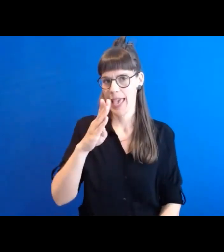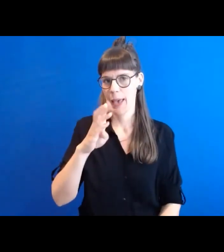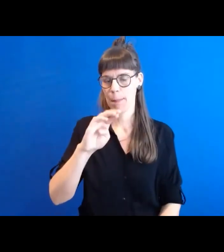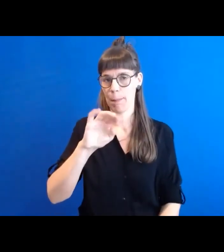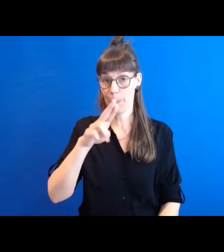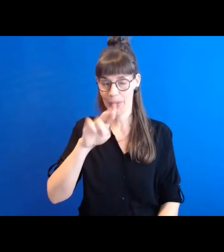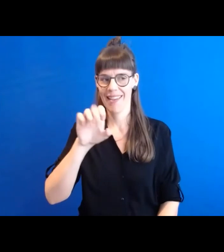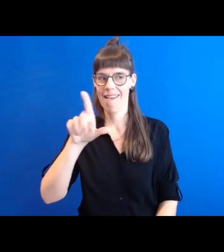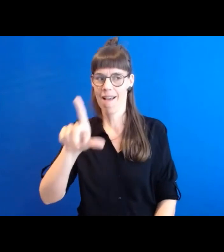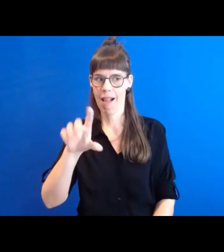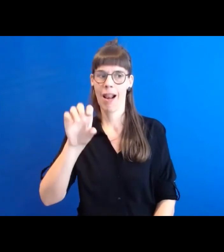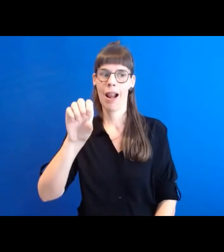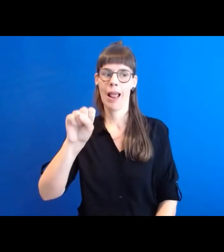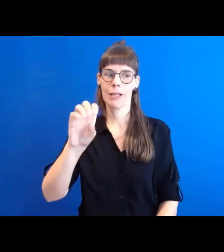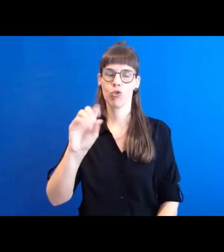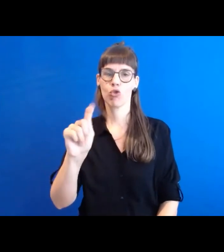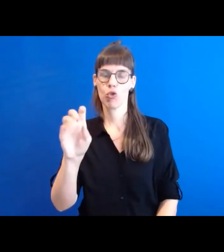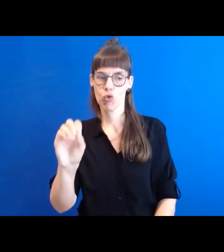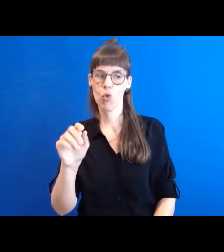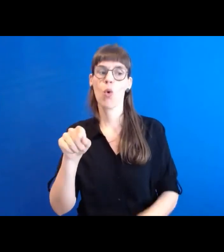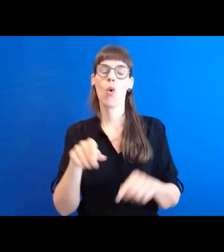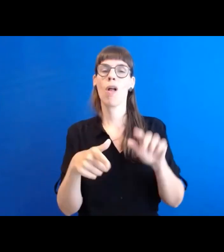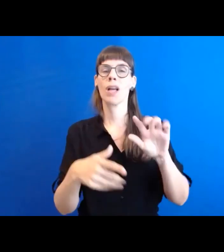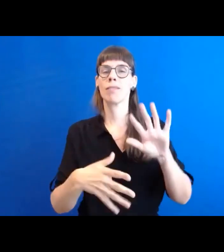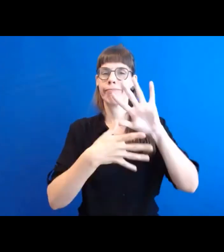that I wasn't activated my sound. Thank you very much. Good afternoon,